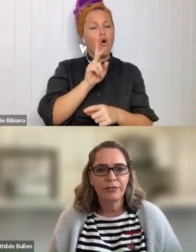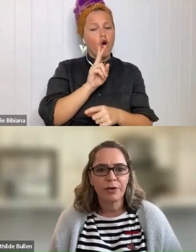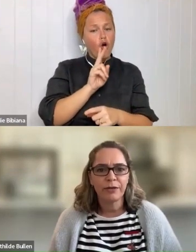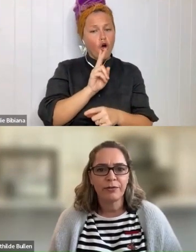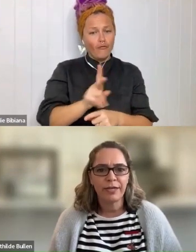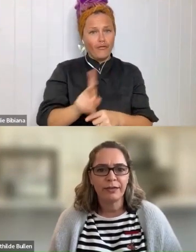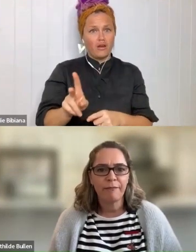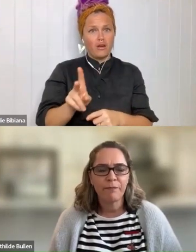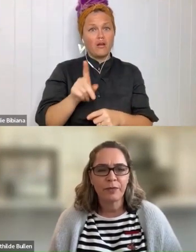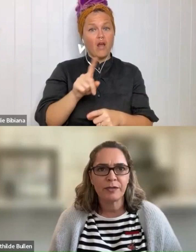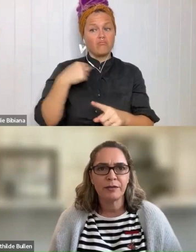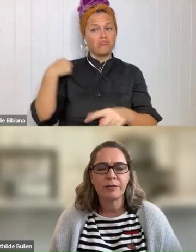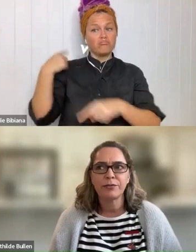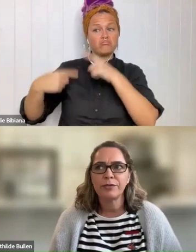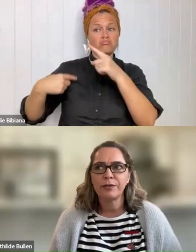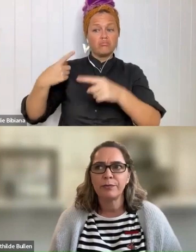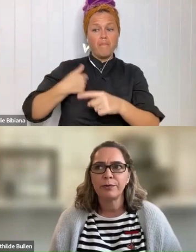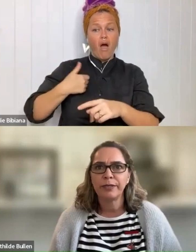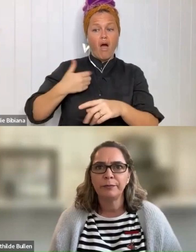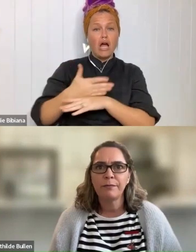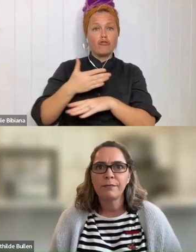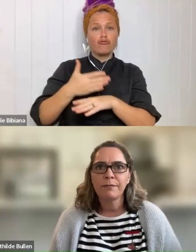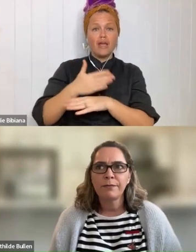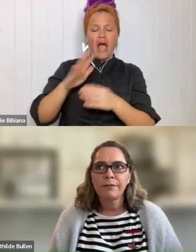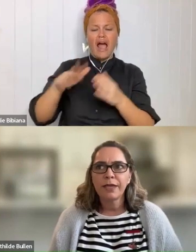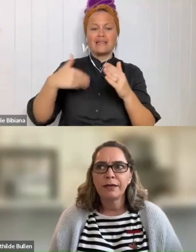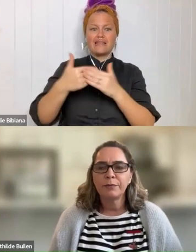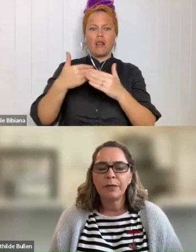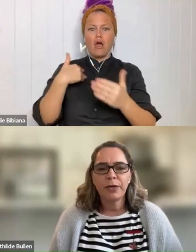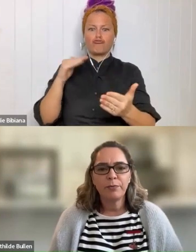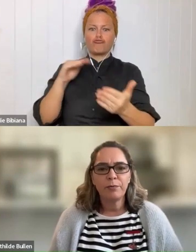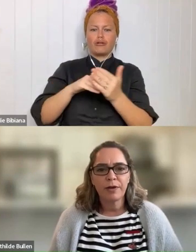through my career, until I got to a certain point, people were